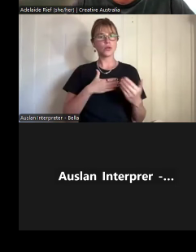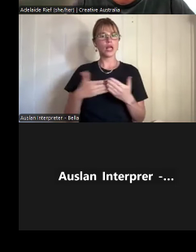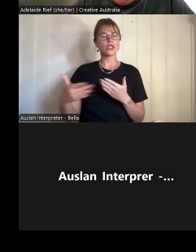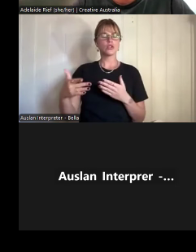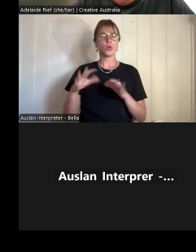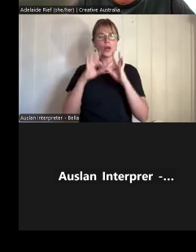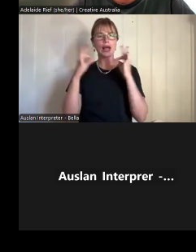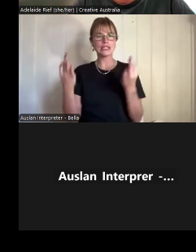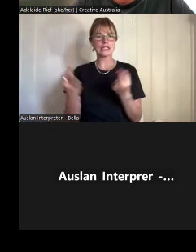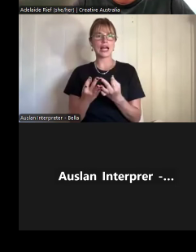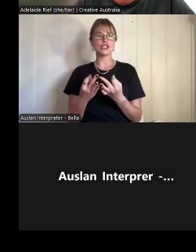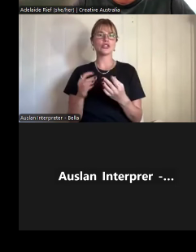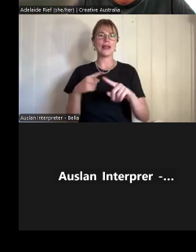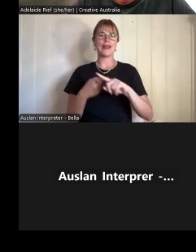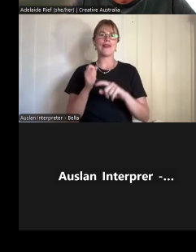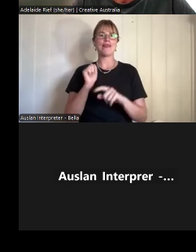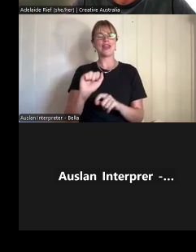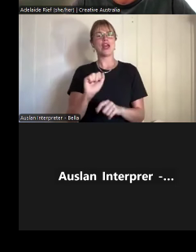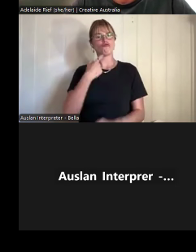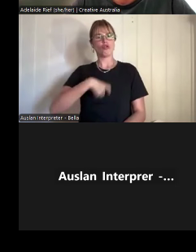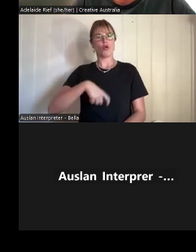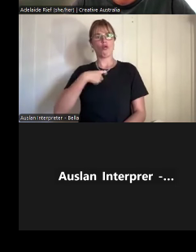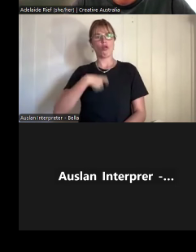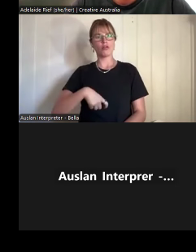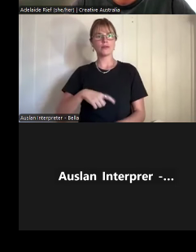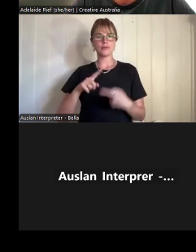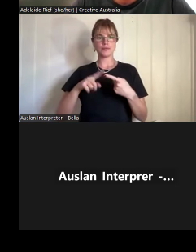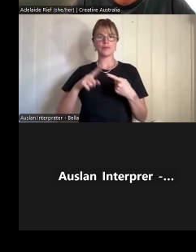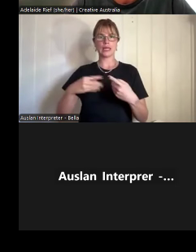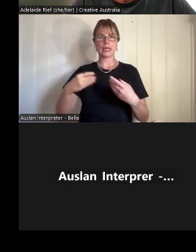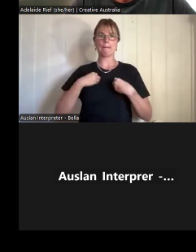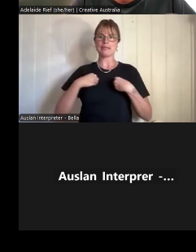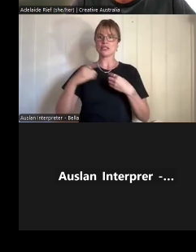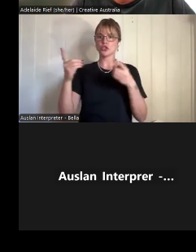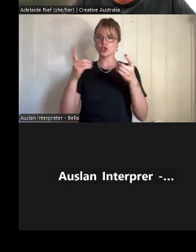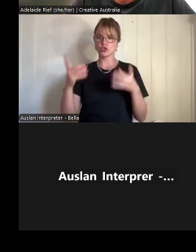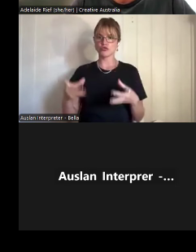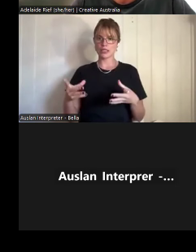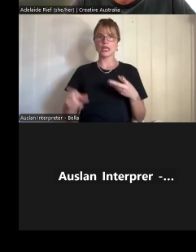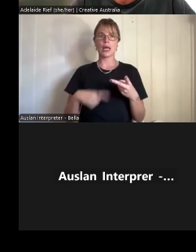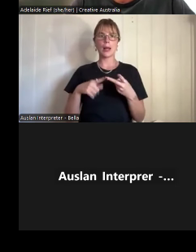have when they govern an organisation. Company Director is one, Board member is another, and